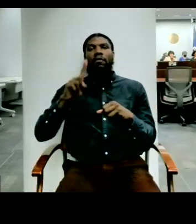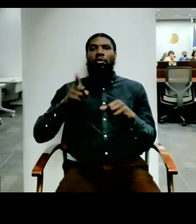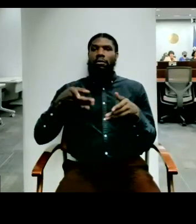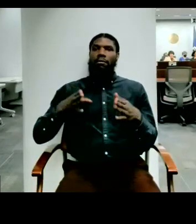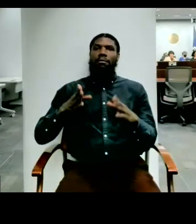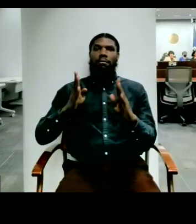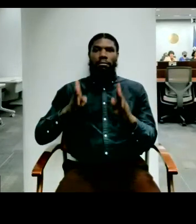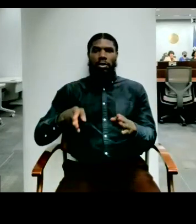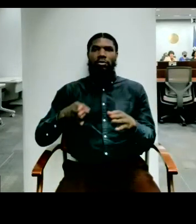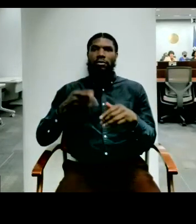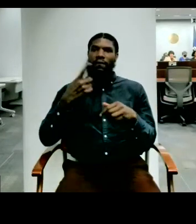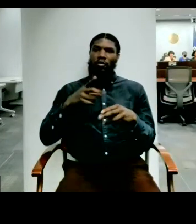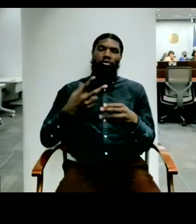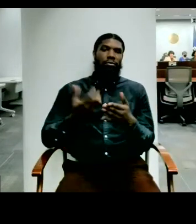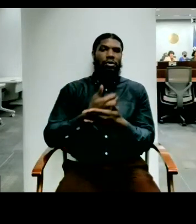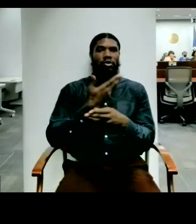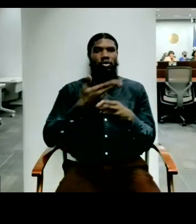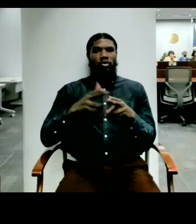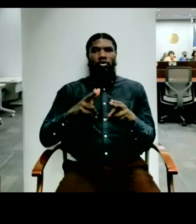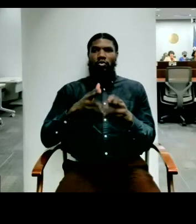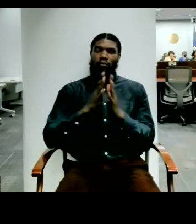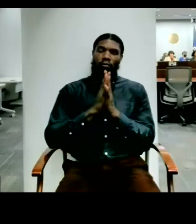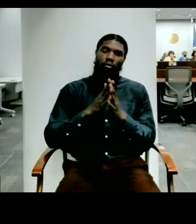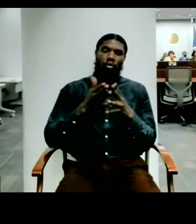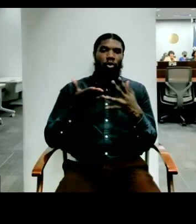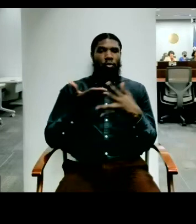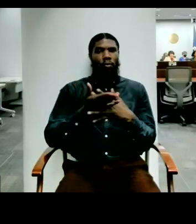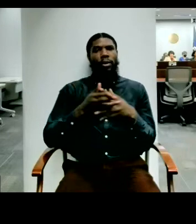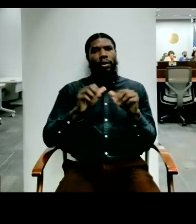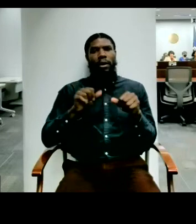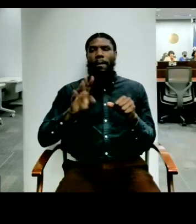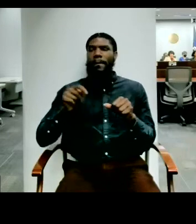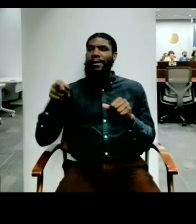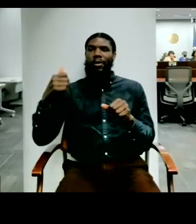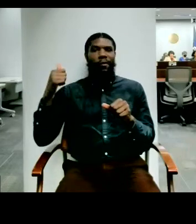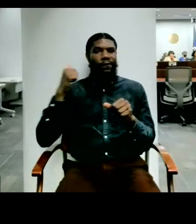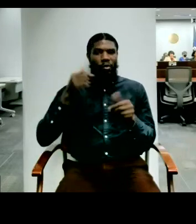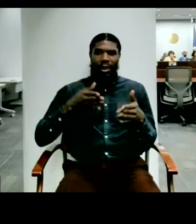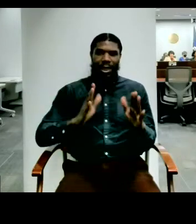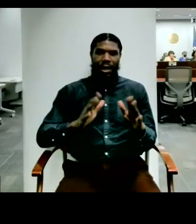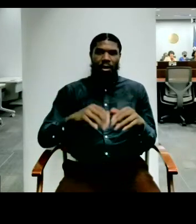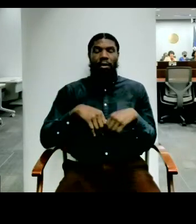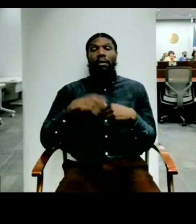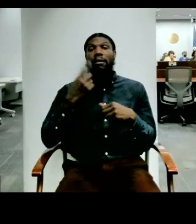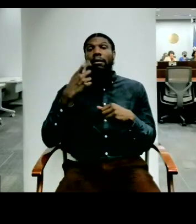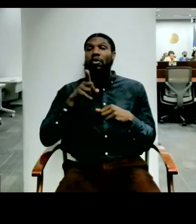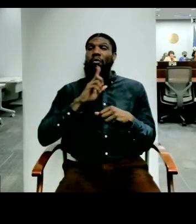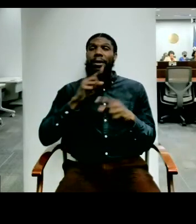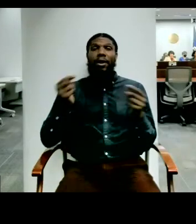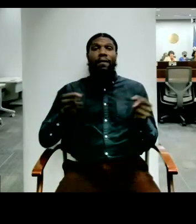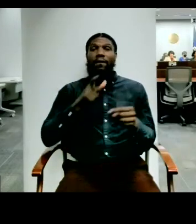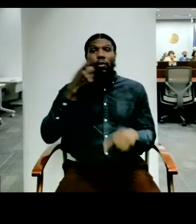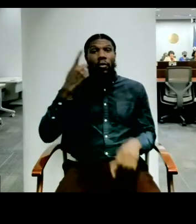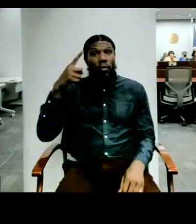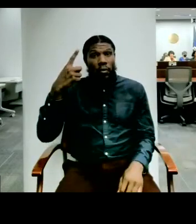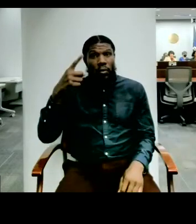break if that's required by their faith. And it's unfortunately most harmful for low wage workers,